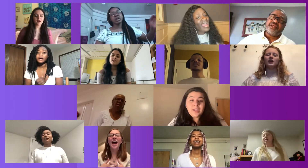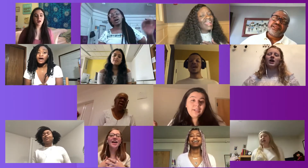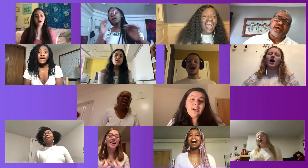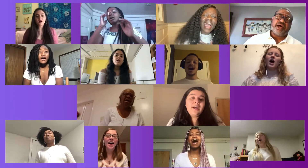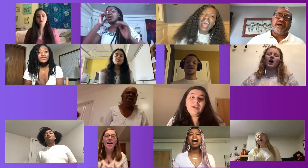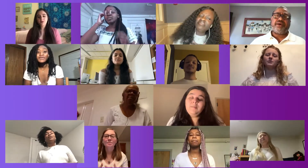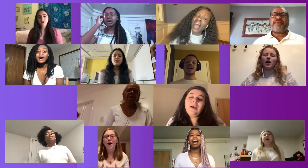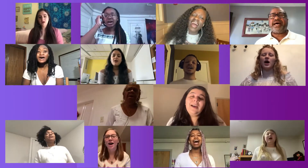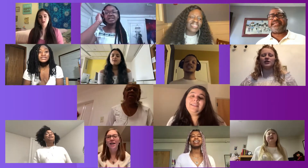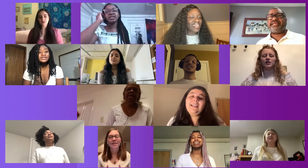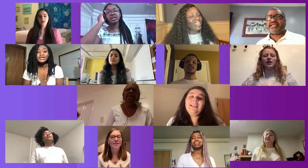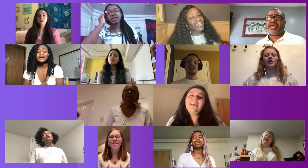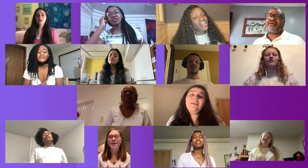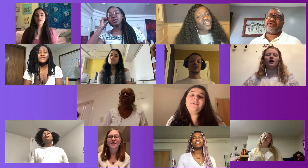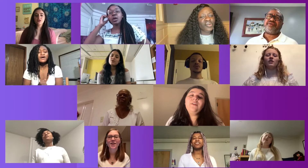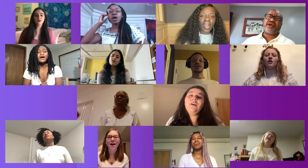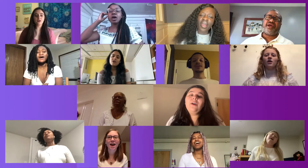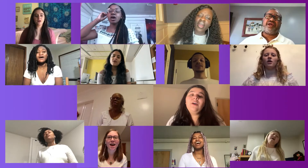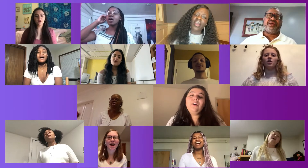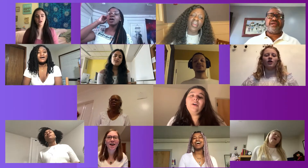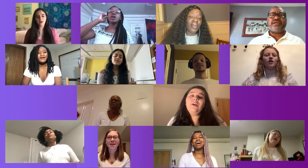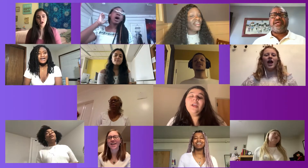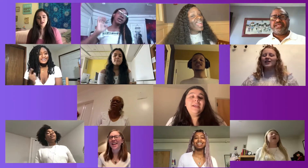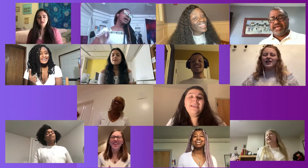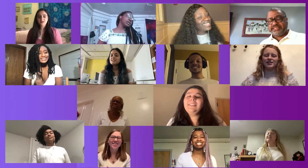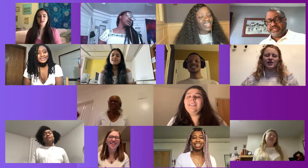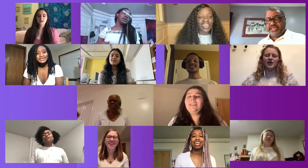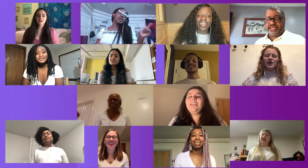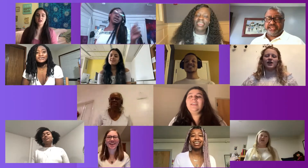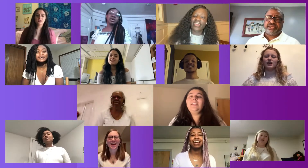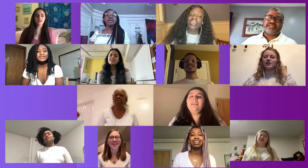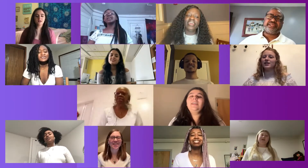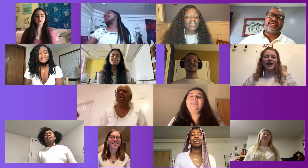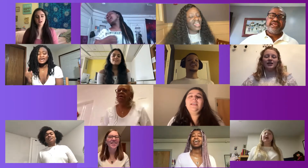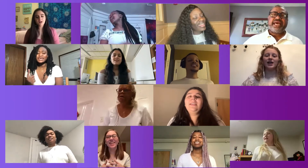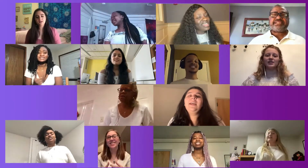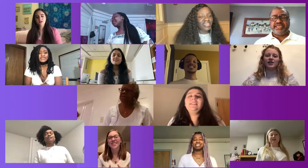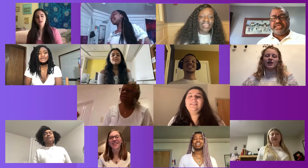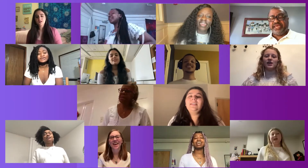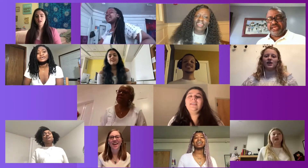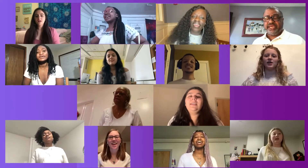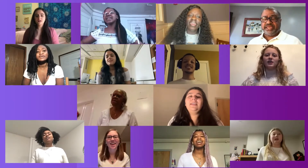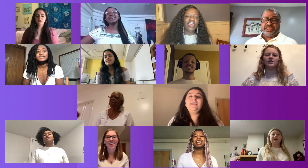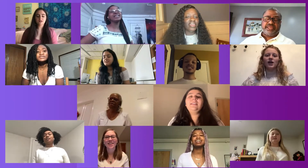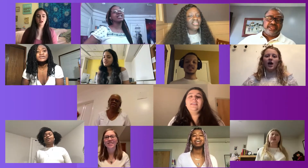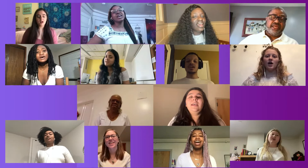God my Deliverer Yes He is, yes He is